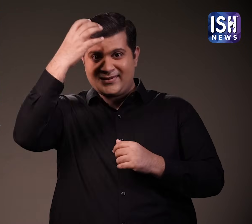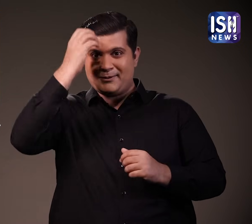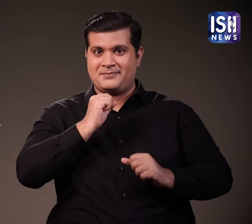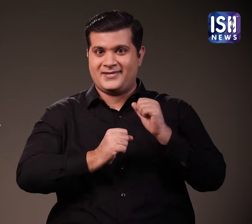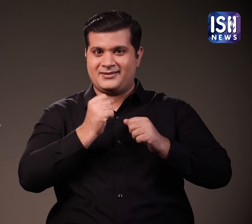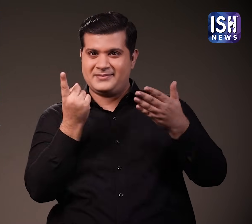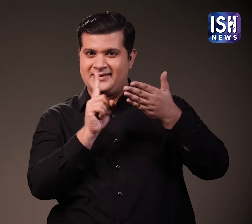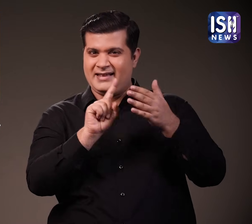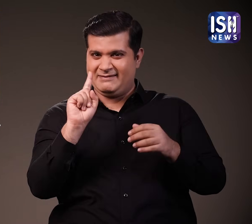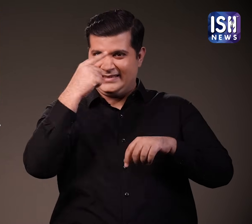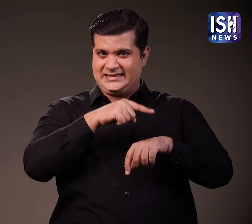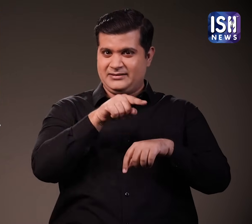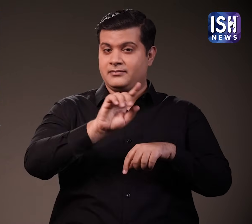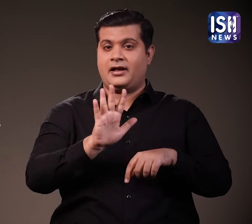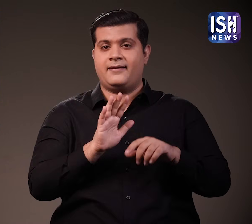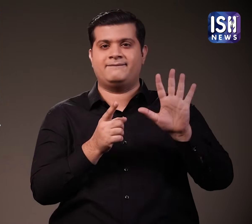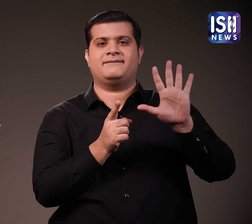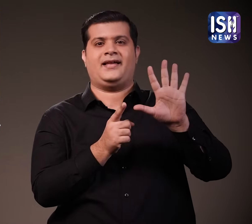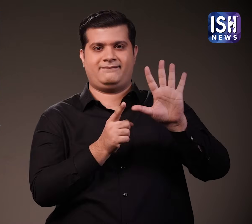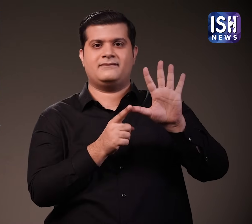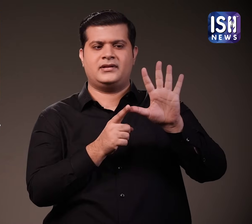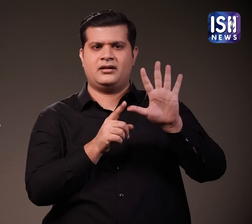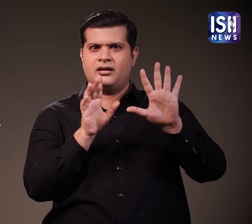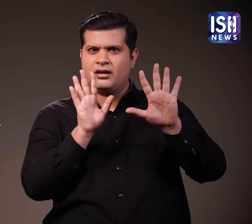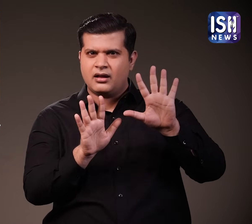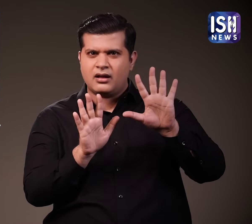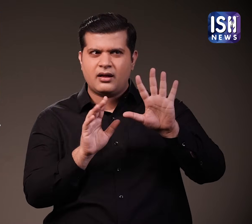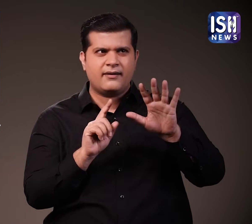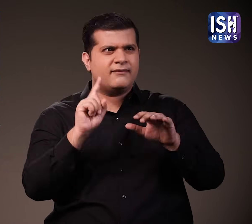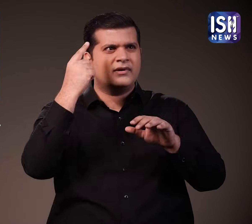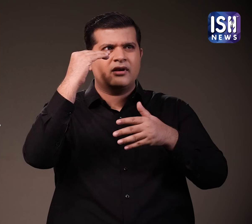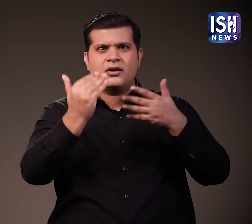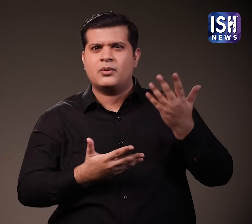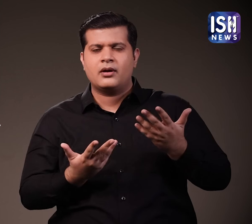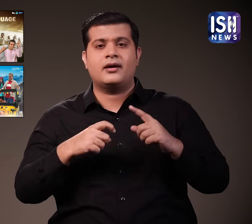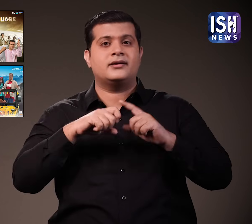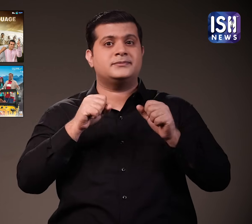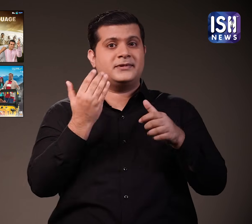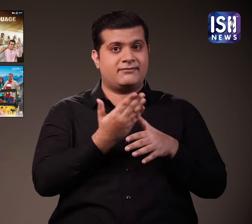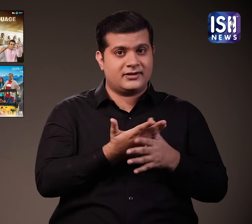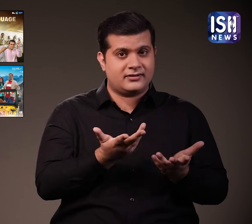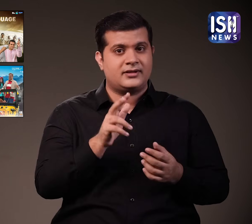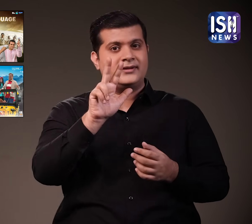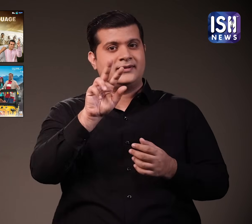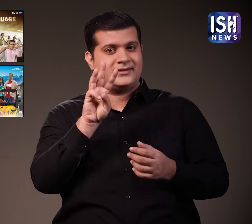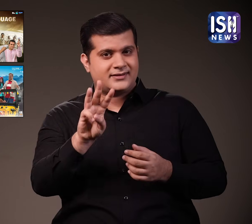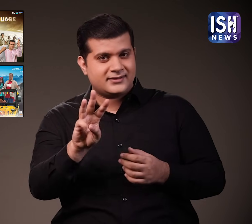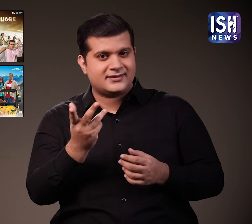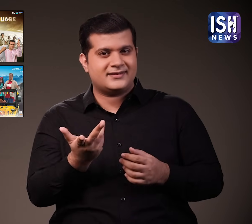Bhaag Milkha Bhaag was the 5th movie film interpreted in ISL. Their first movie was The Kashmir Files, followed by 83,